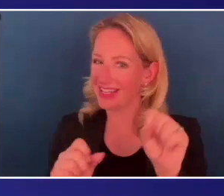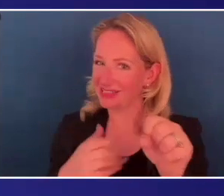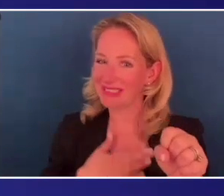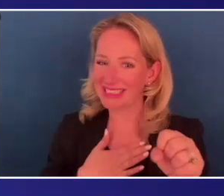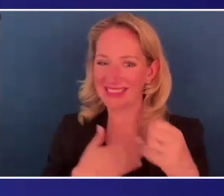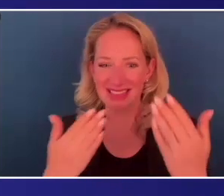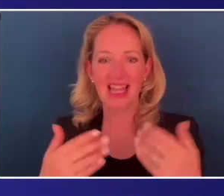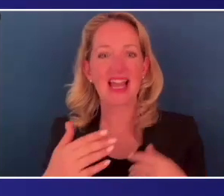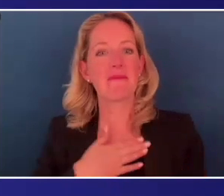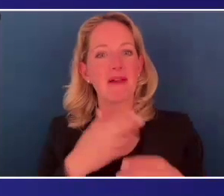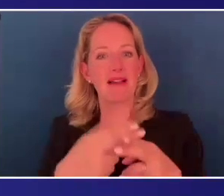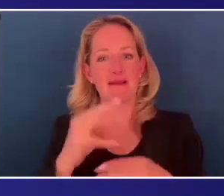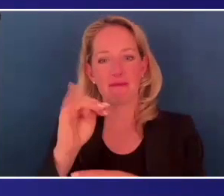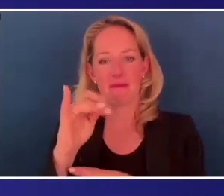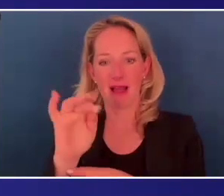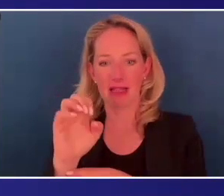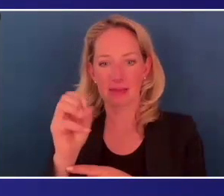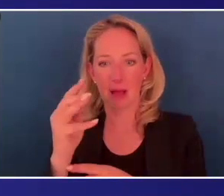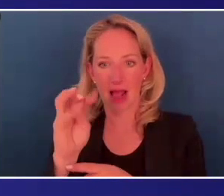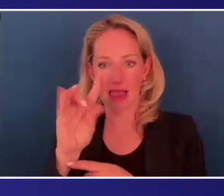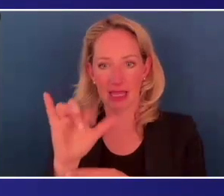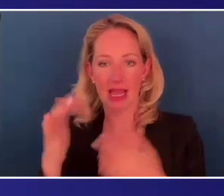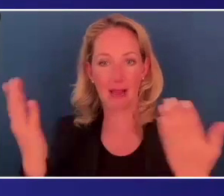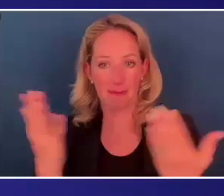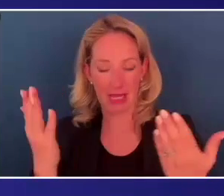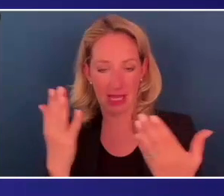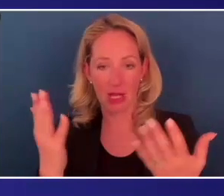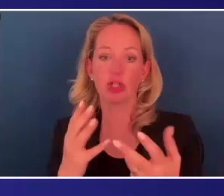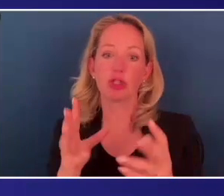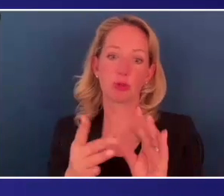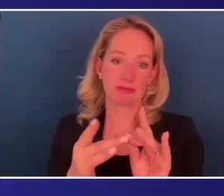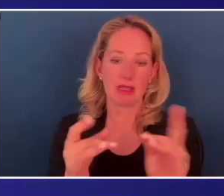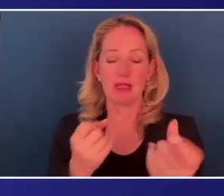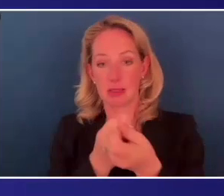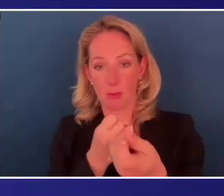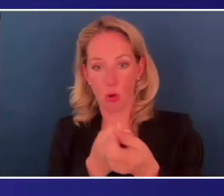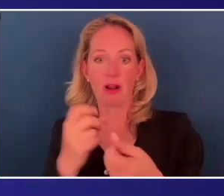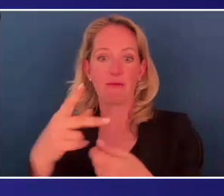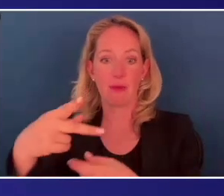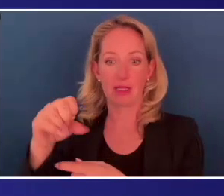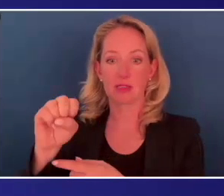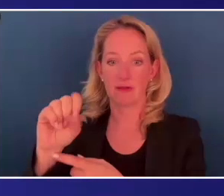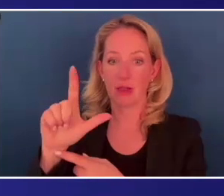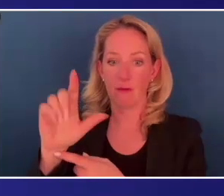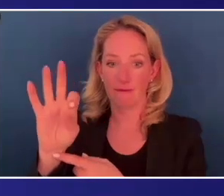I'm Mike Smiley and I'm here today to speak and support support of the public service loan forgiveness program.